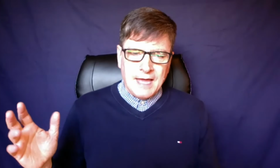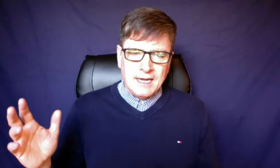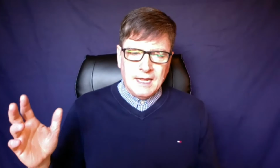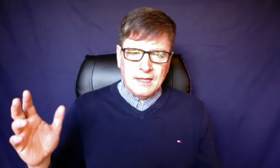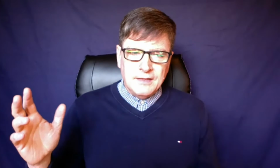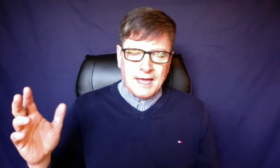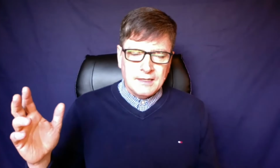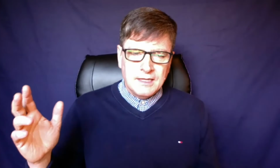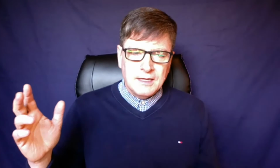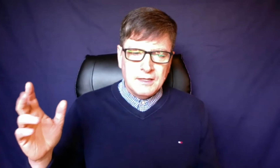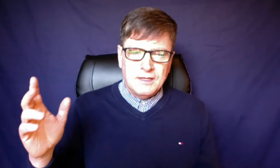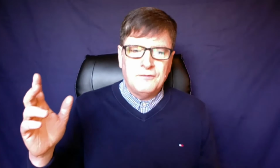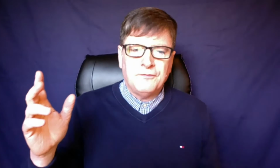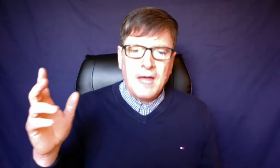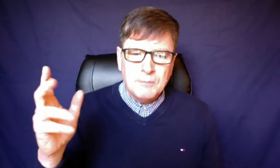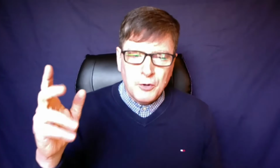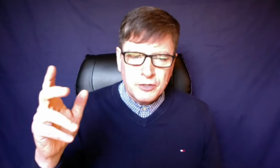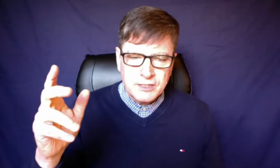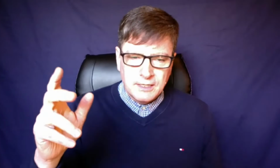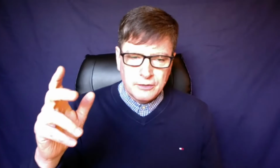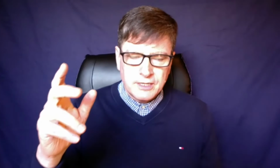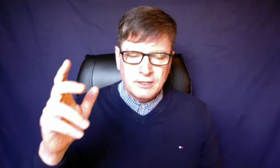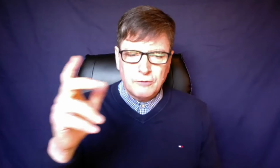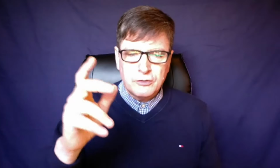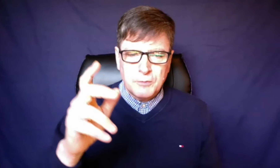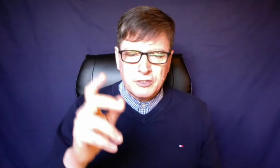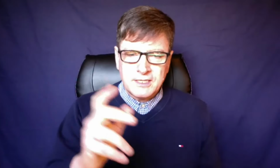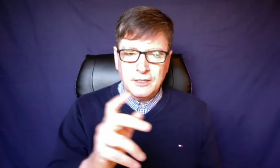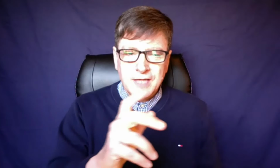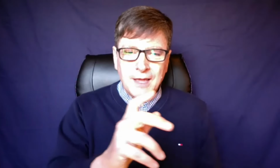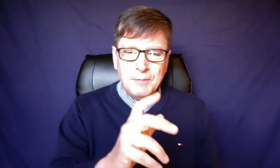that keeps them from crossing over, but what we see more typically is